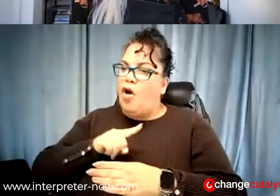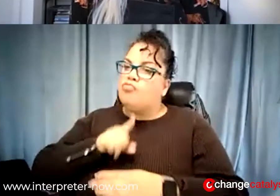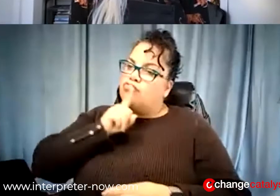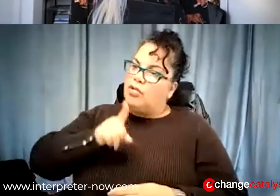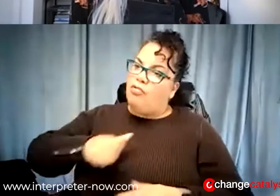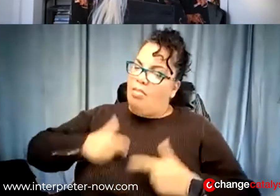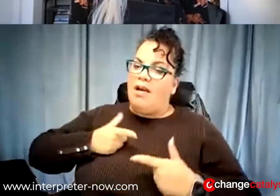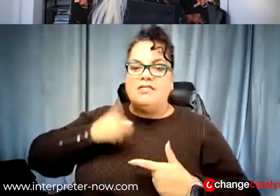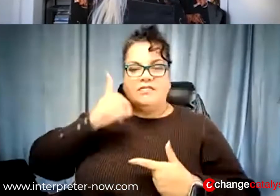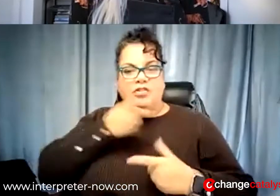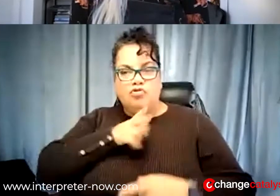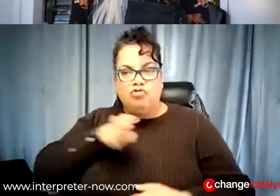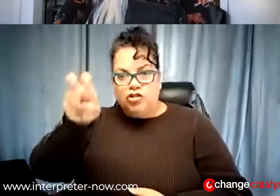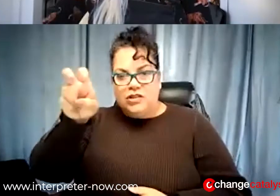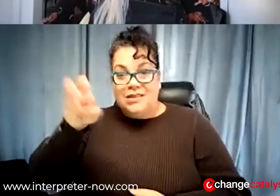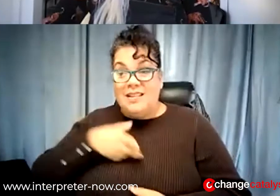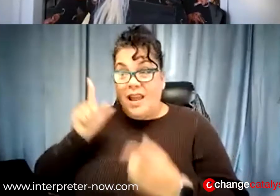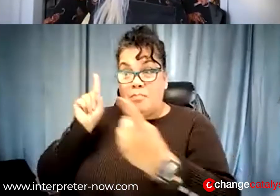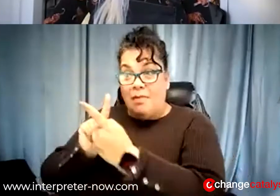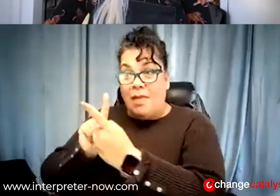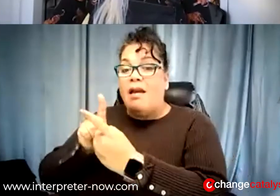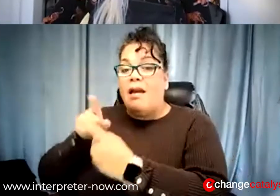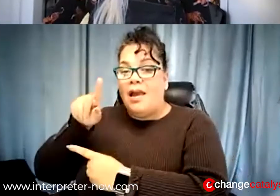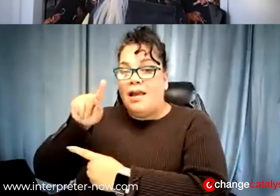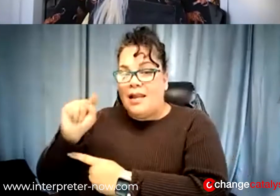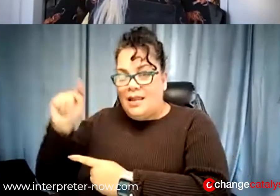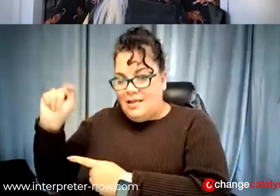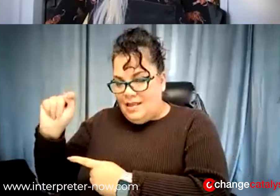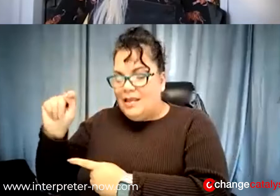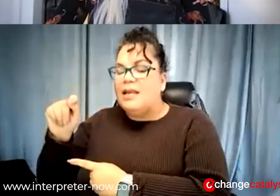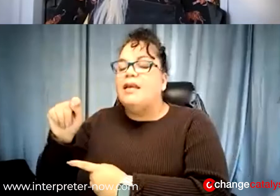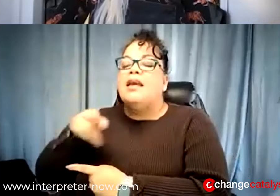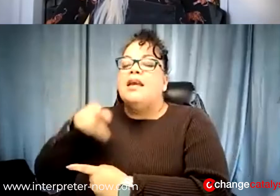I met Kt right around that time that I was just starting to work on that.